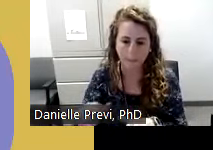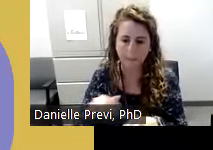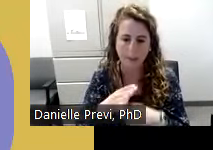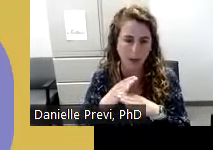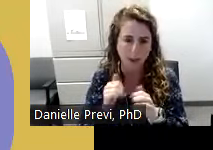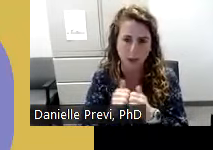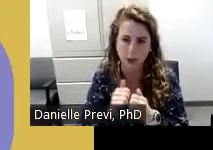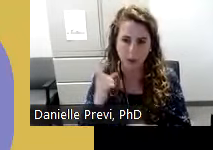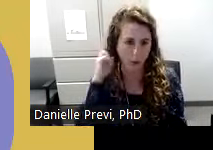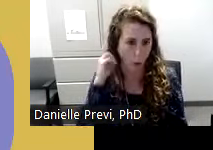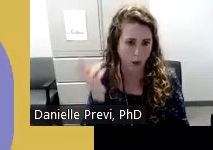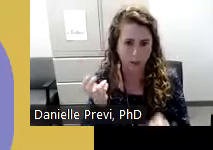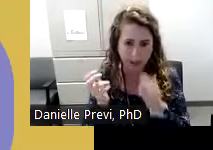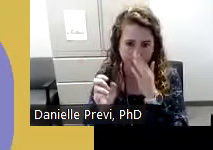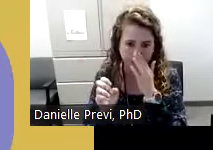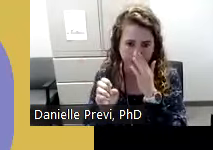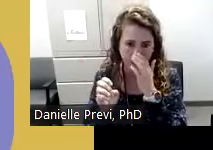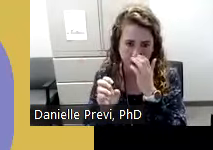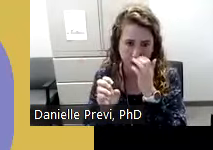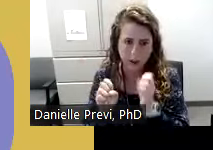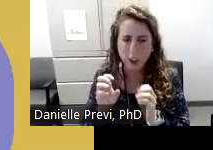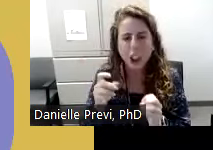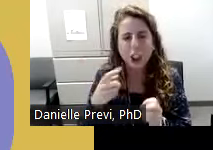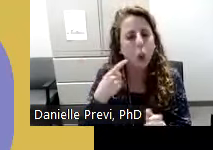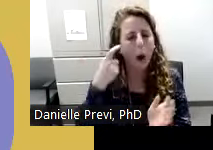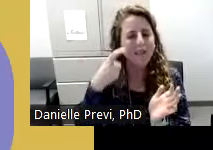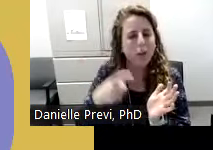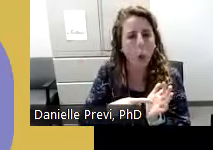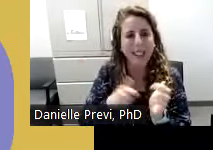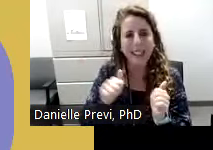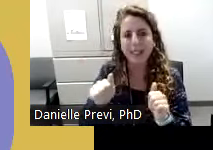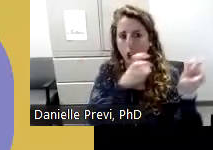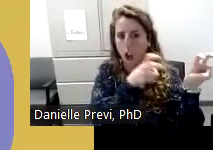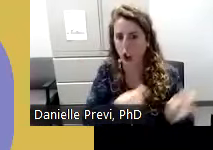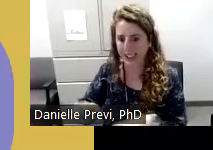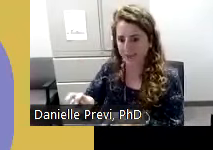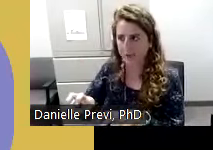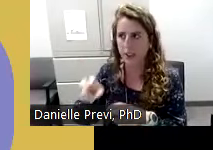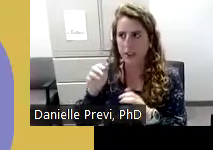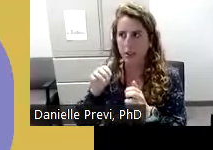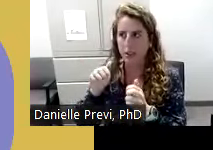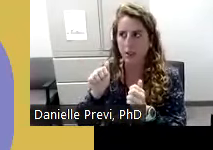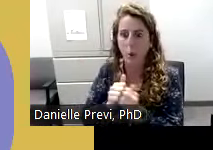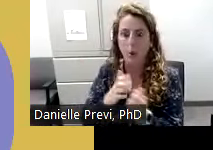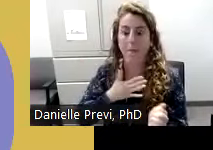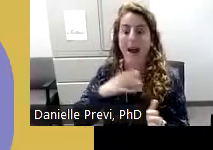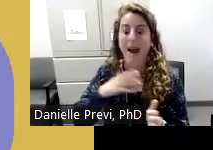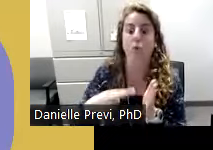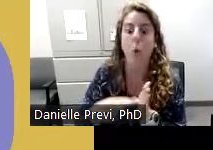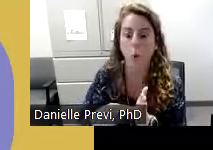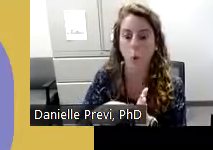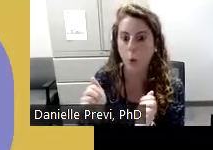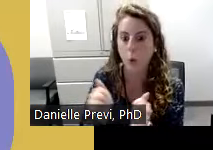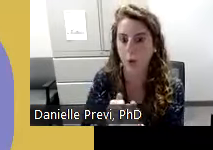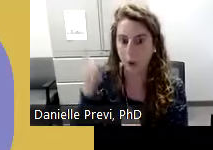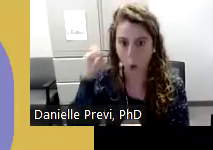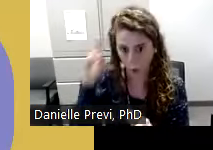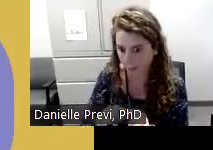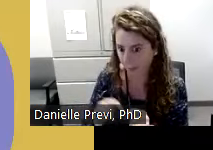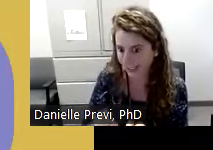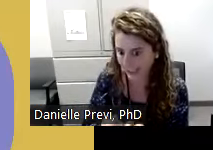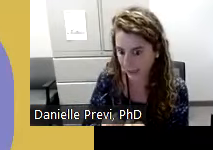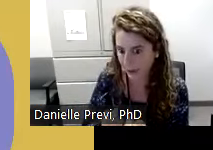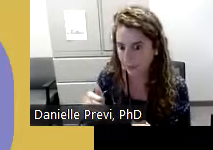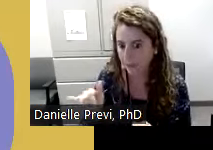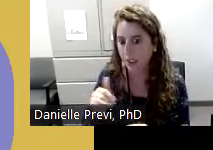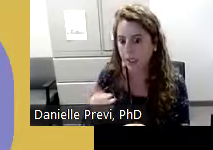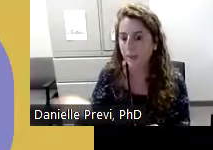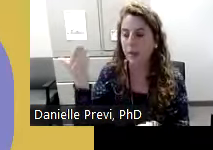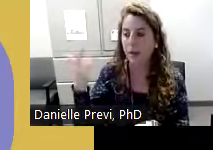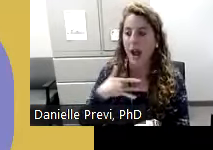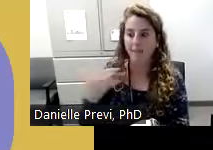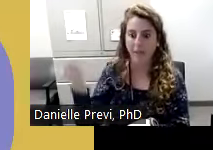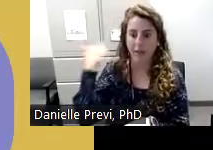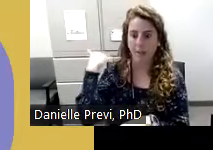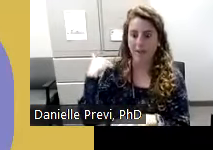Just some examples of some very common barriers that can impede outcomes with CIs. Again my role